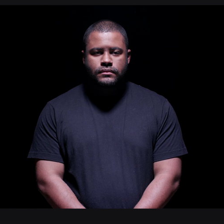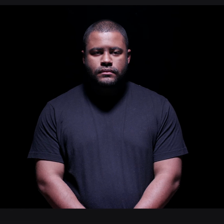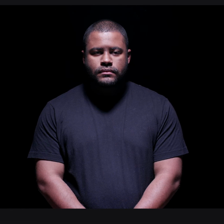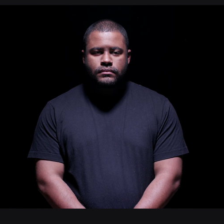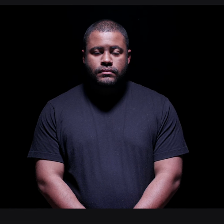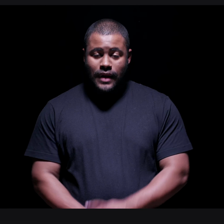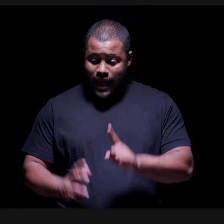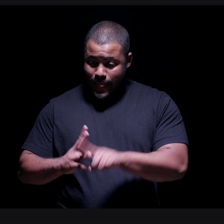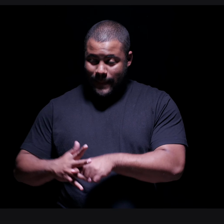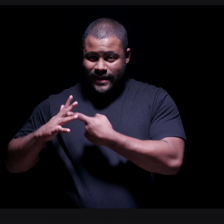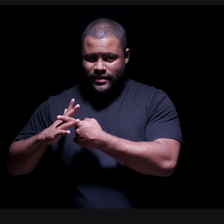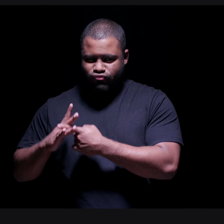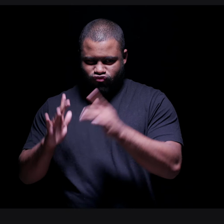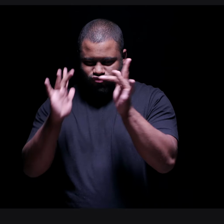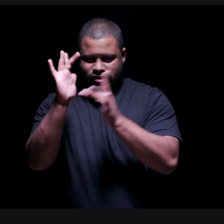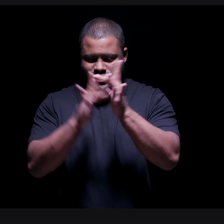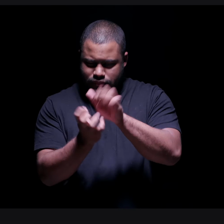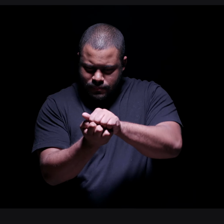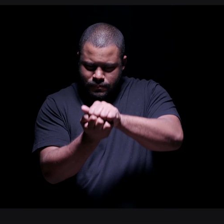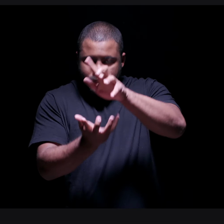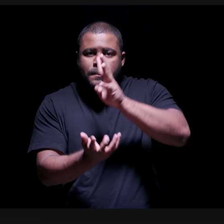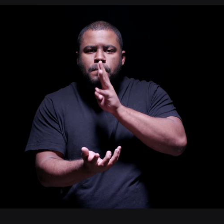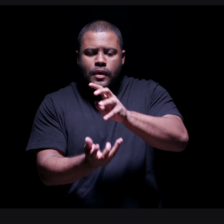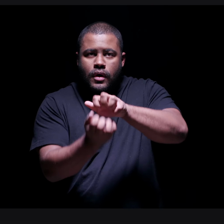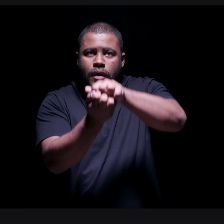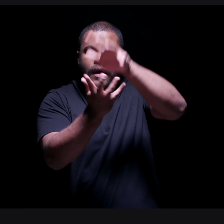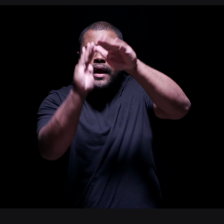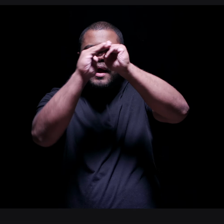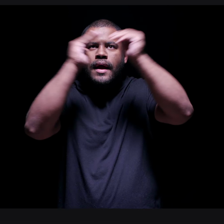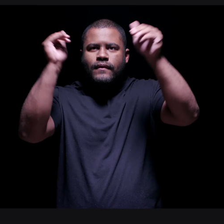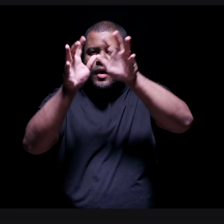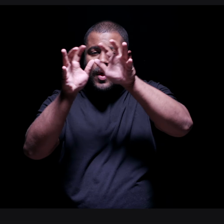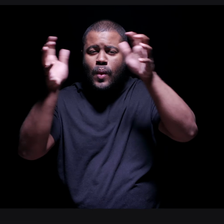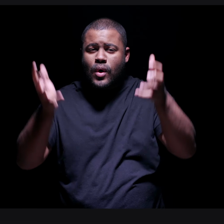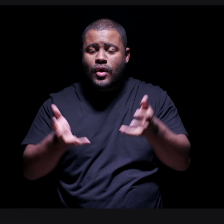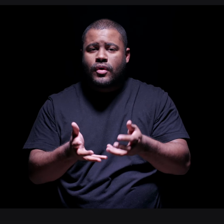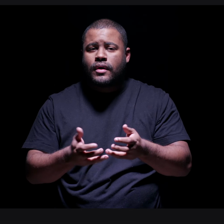In the beginning, Jesus created the heavens and the earth.